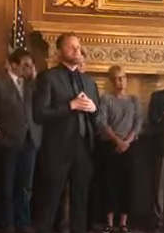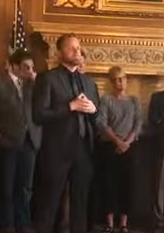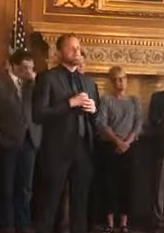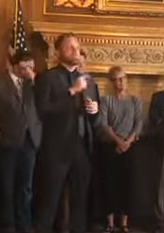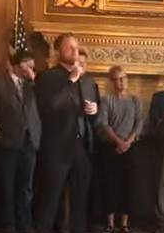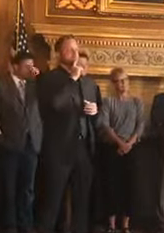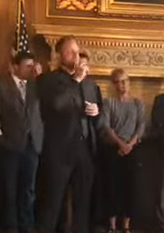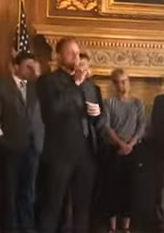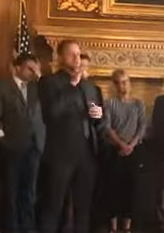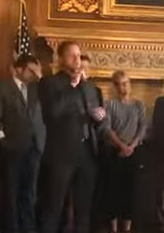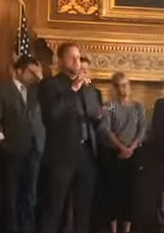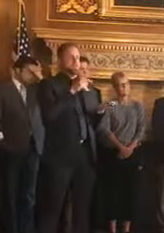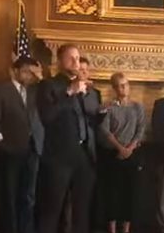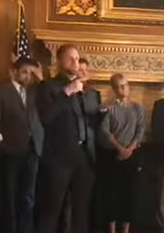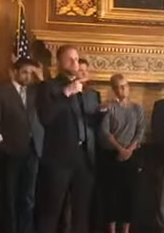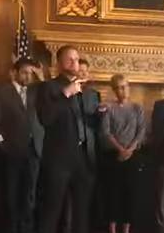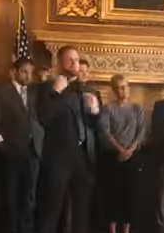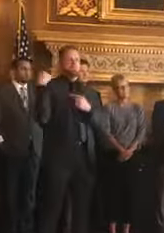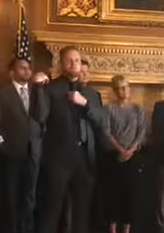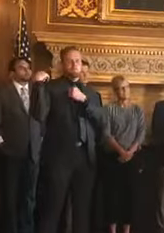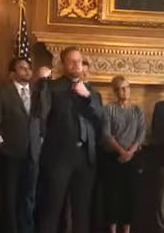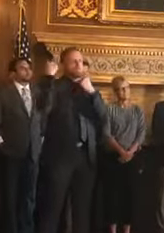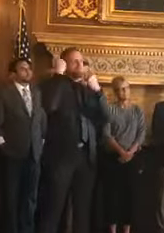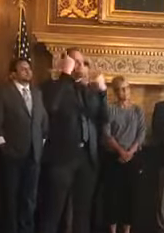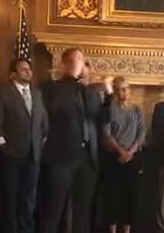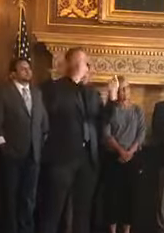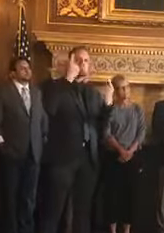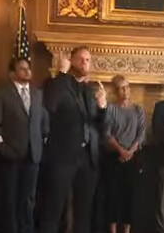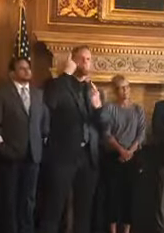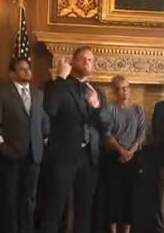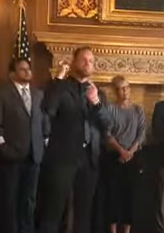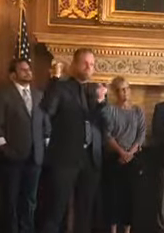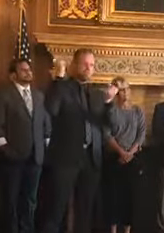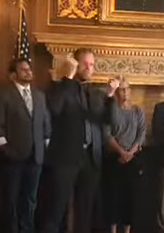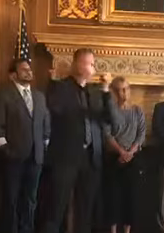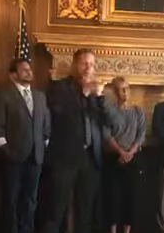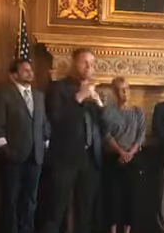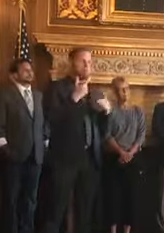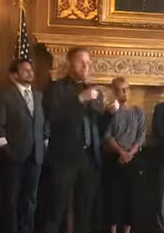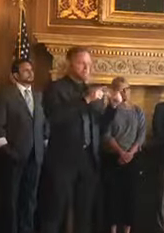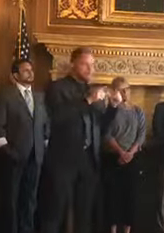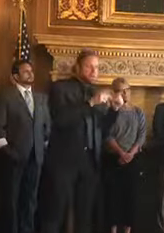in the interpreting field. We are still growing, and evolutionalizing, and professionalizing fields.